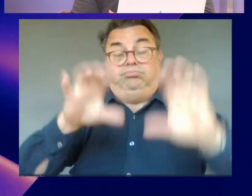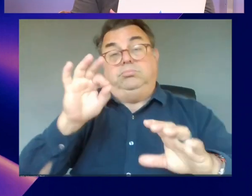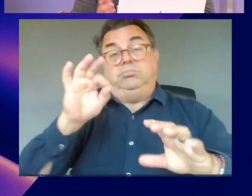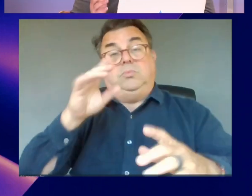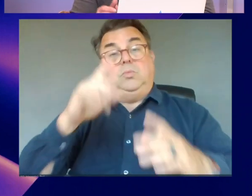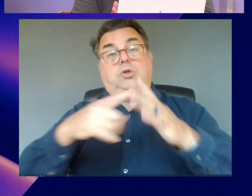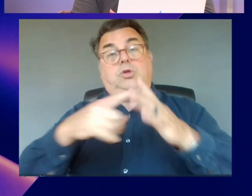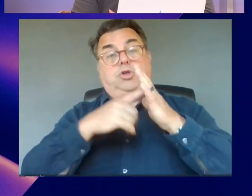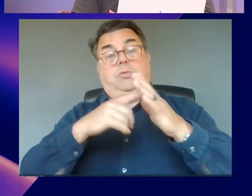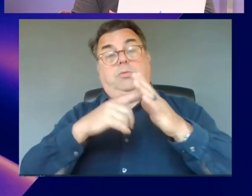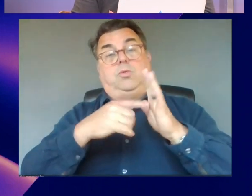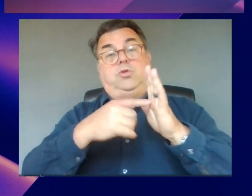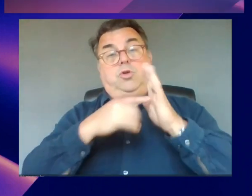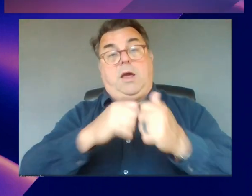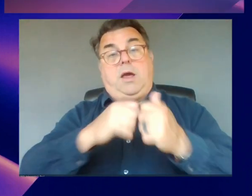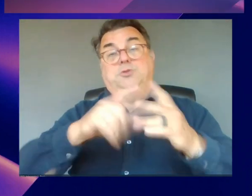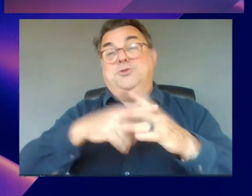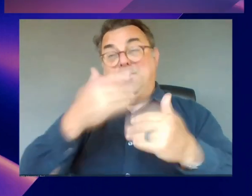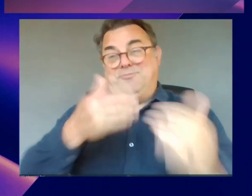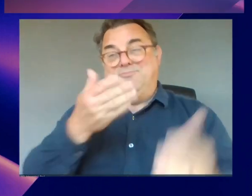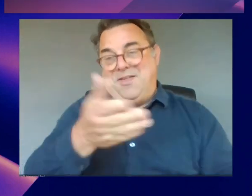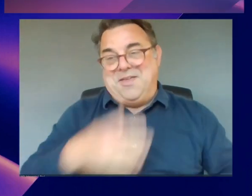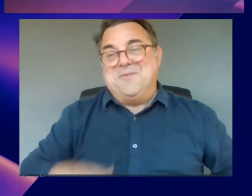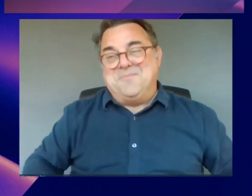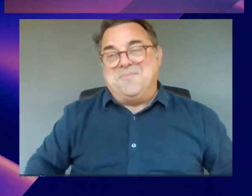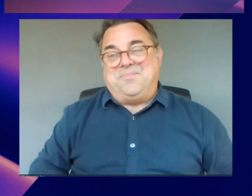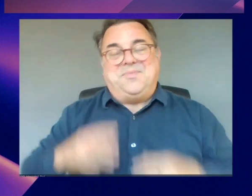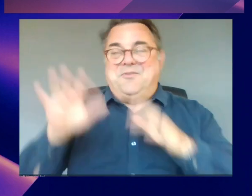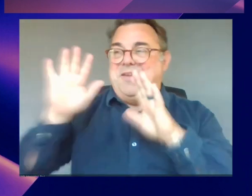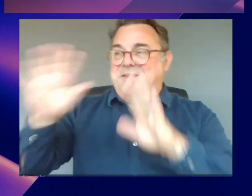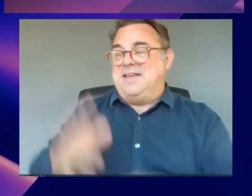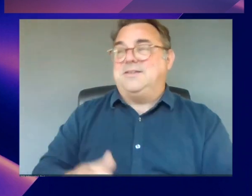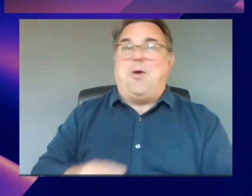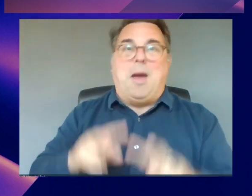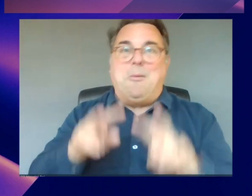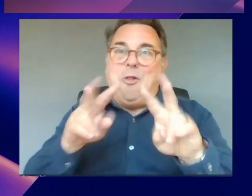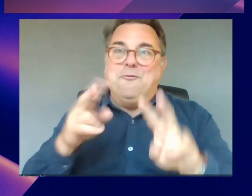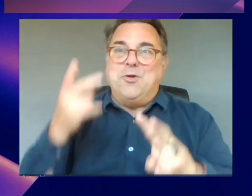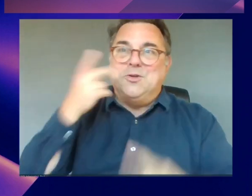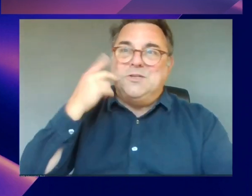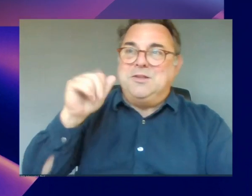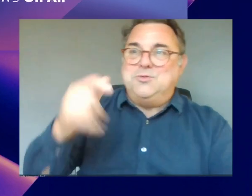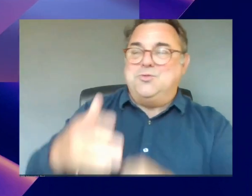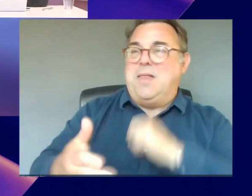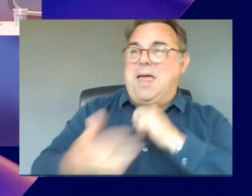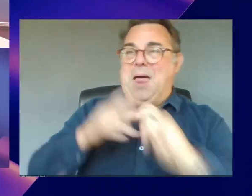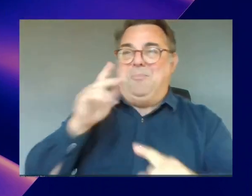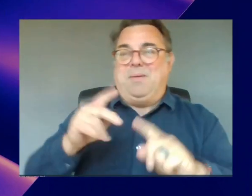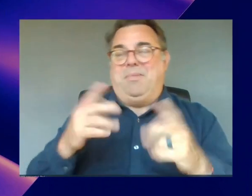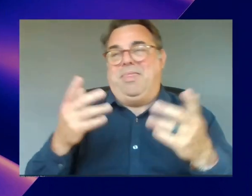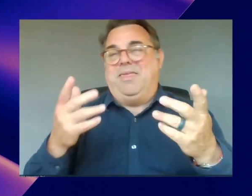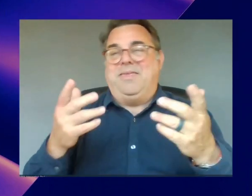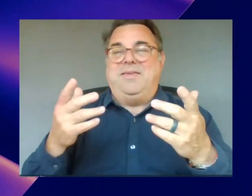from the main page itself. Fantastic. Well, I can't wait to see this tool helping folks to make better sense of their logs,